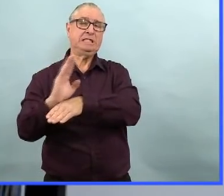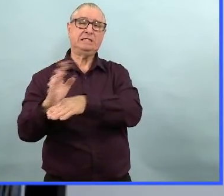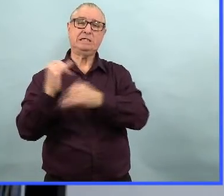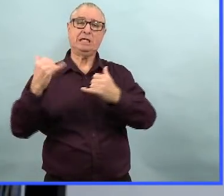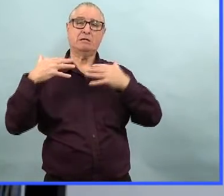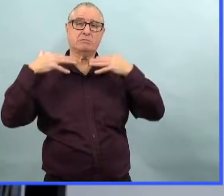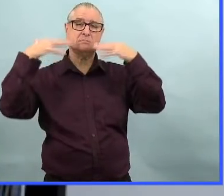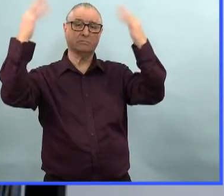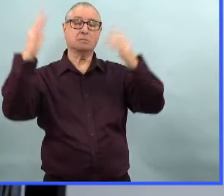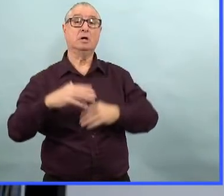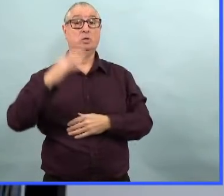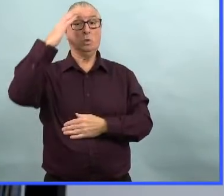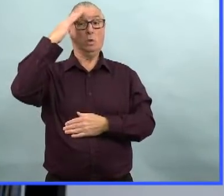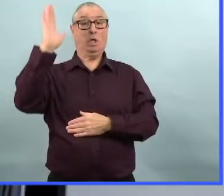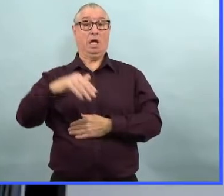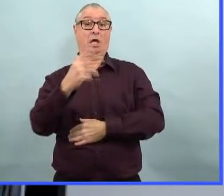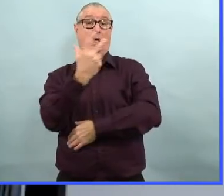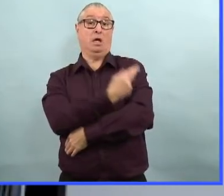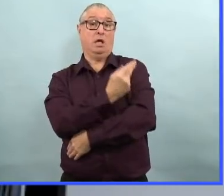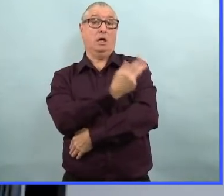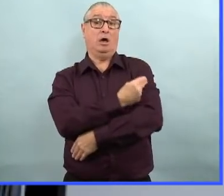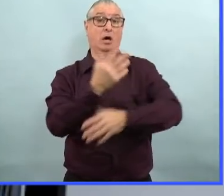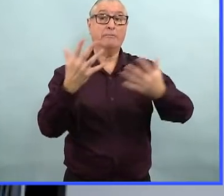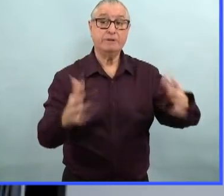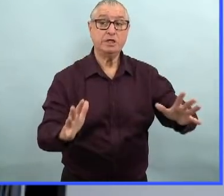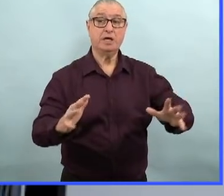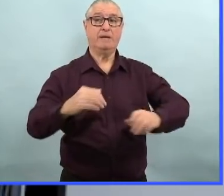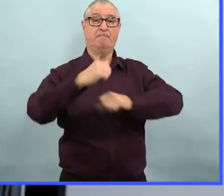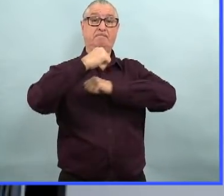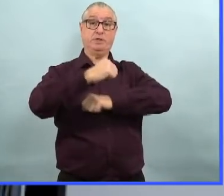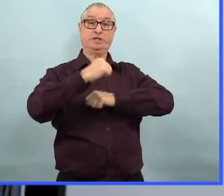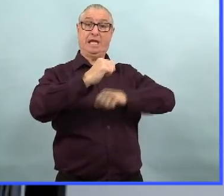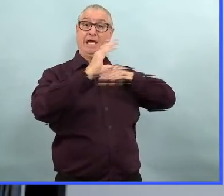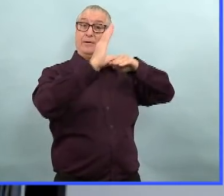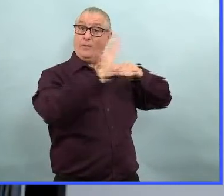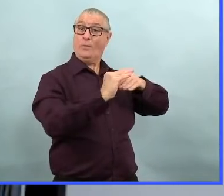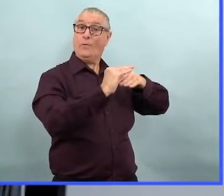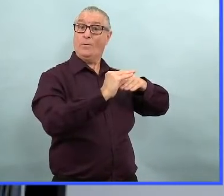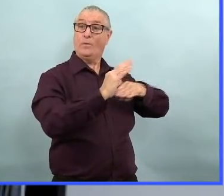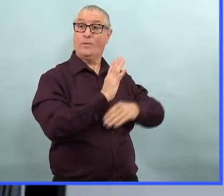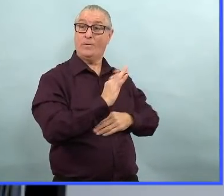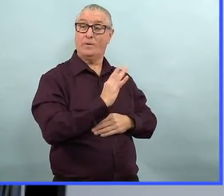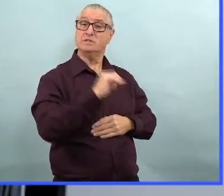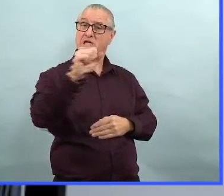less likely to spread to other people and most importantly much less likely to become severely